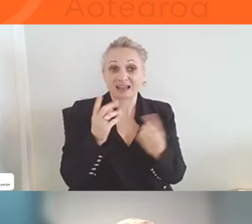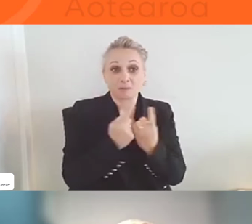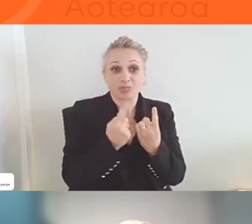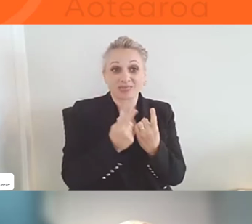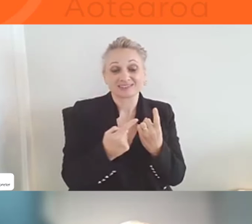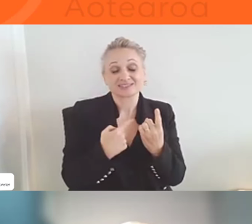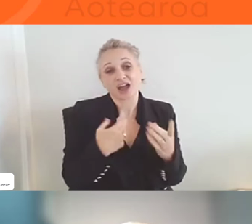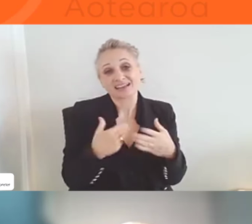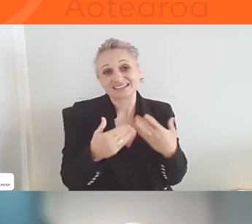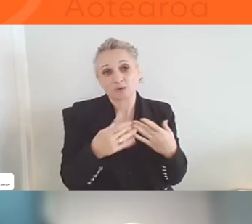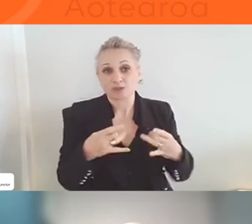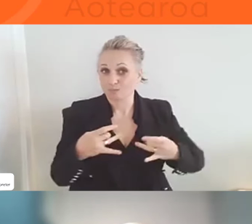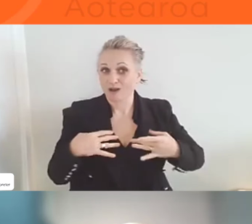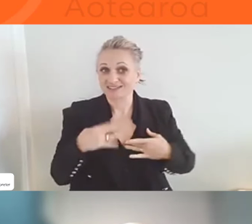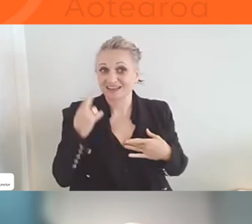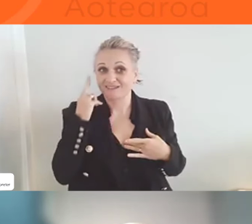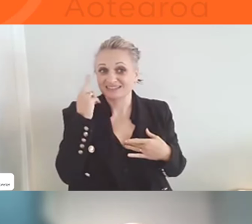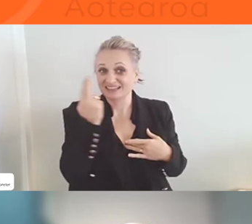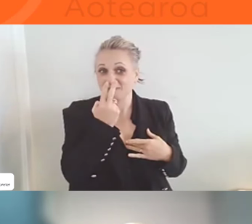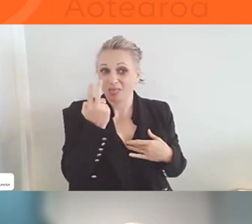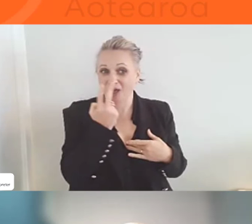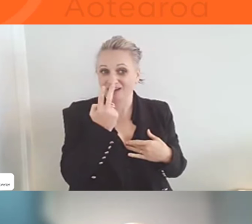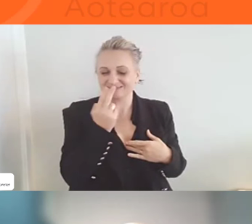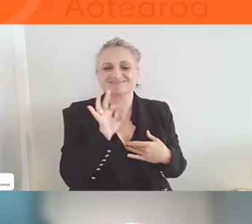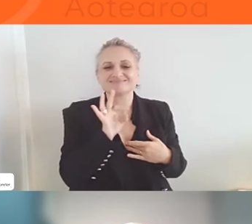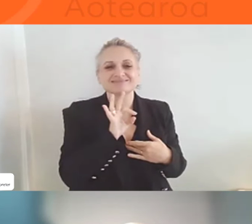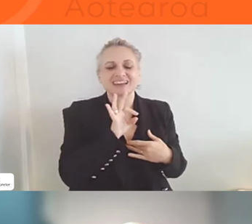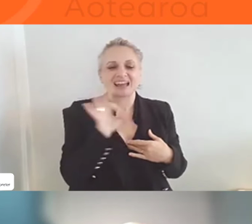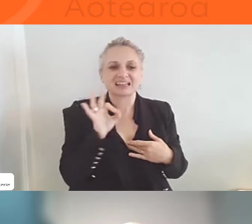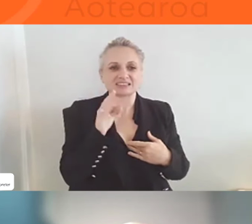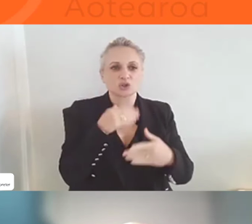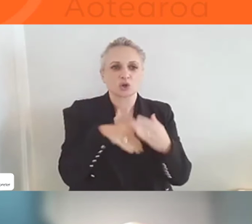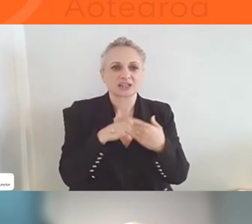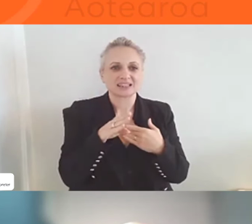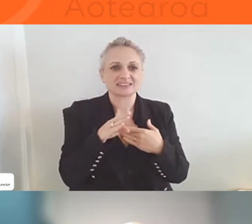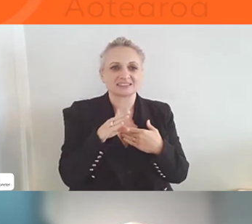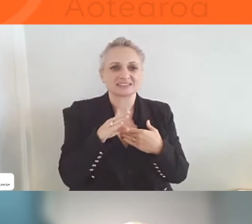I know it's not in the built environment, but electric cars not making a